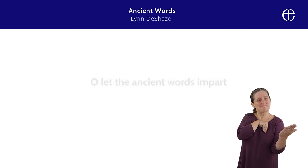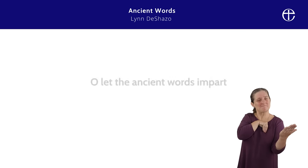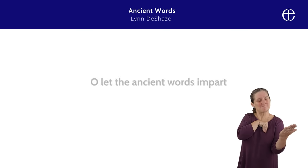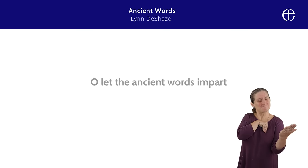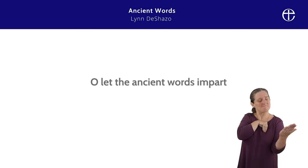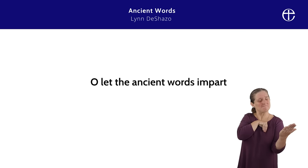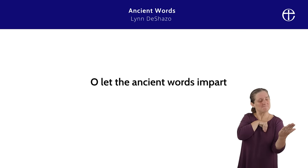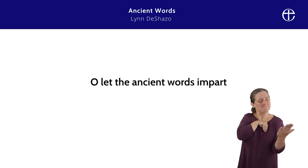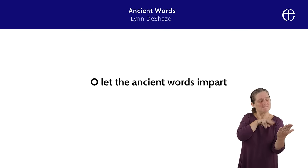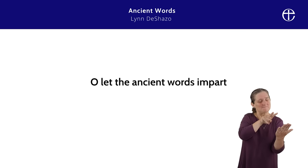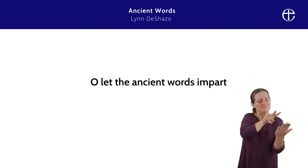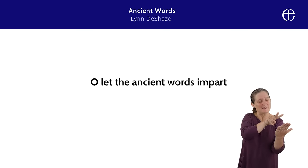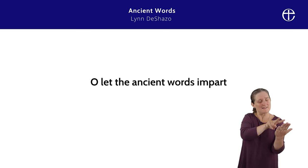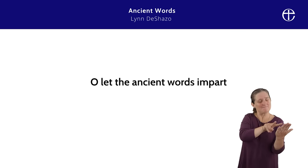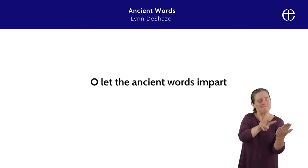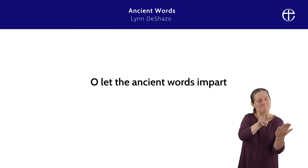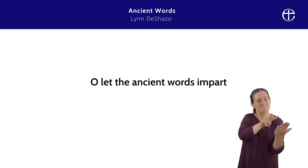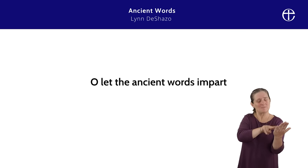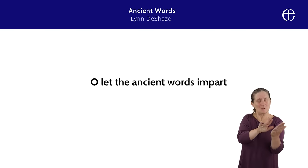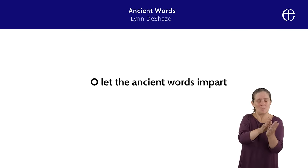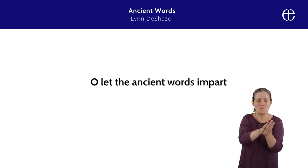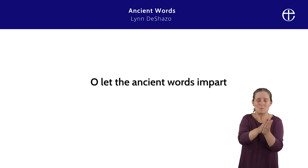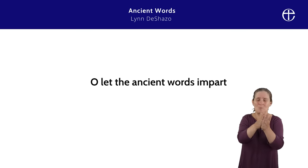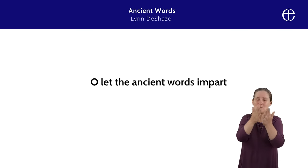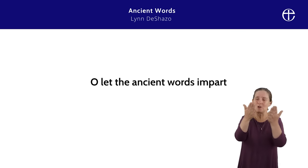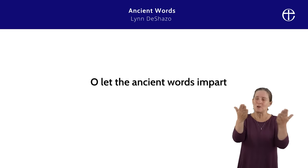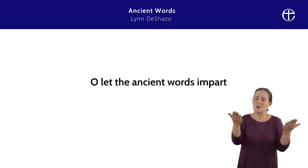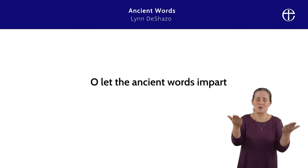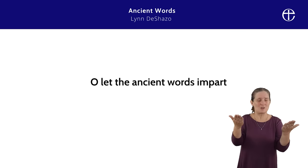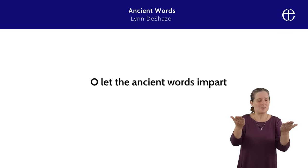O let the ancient words impart